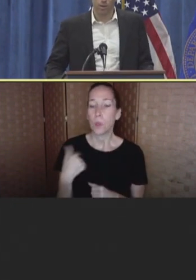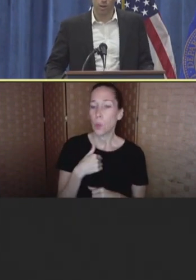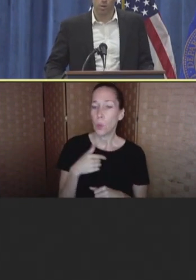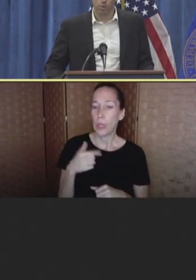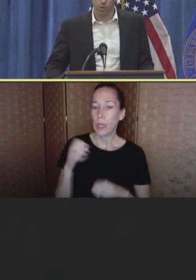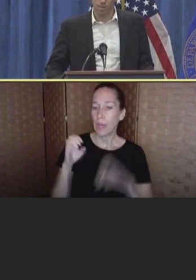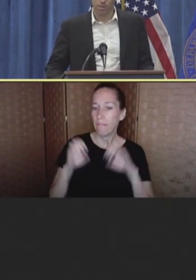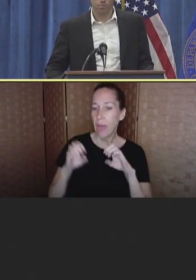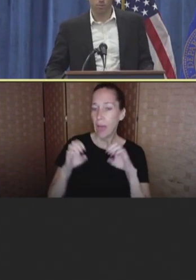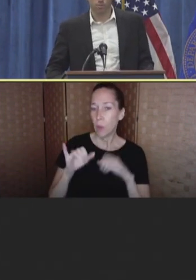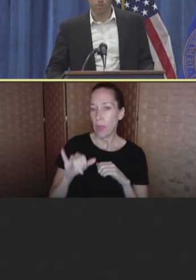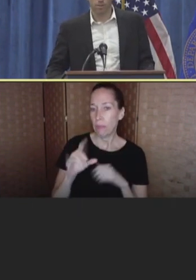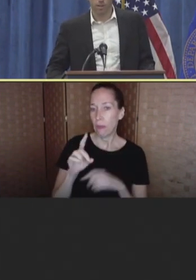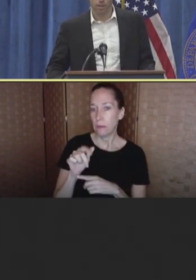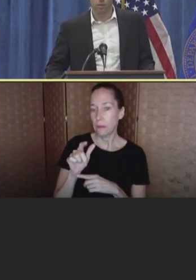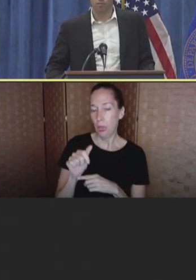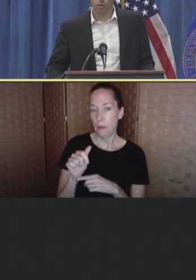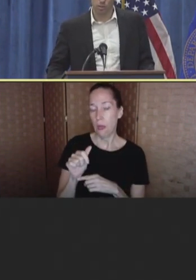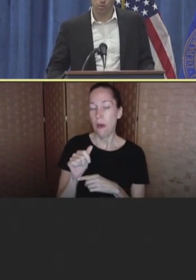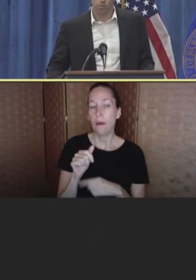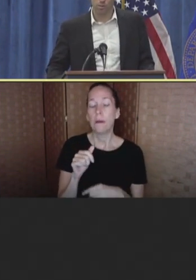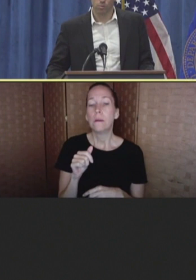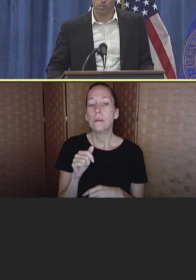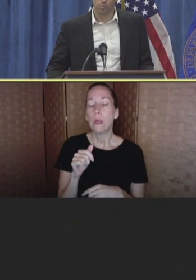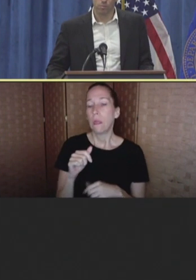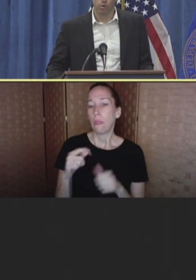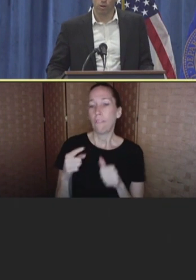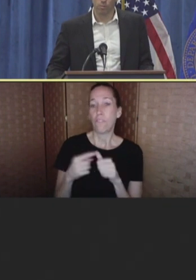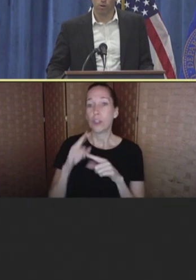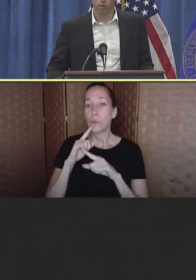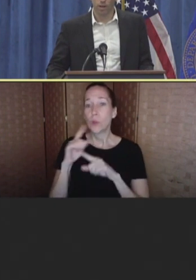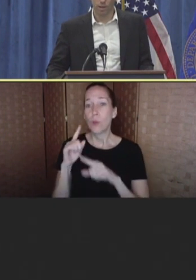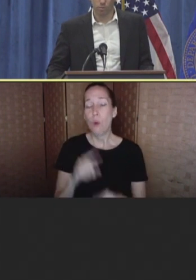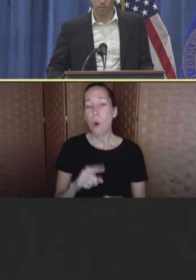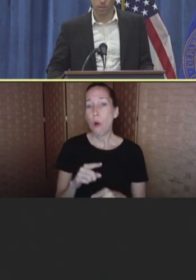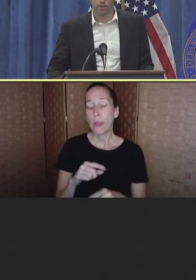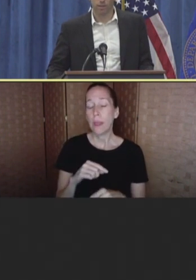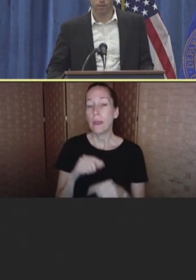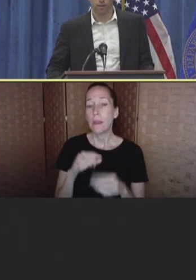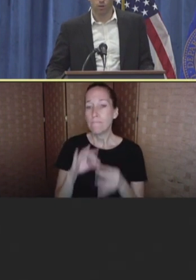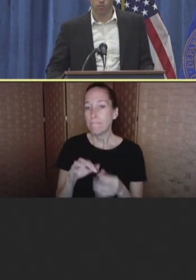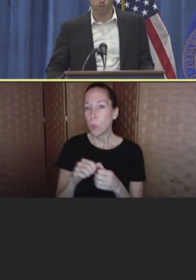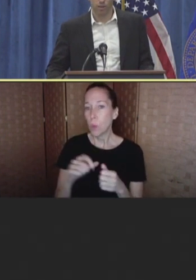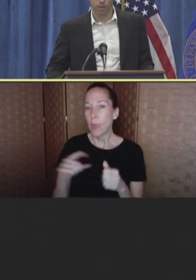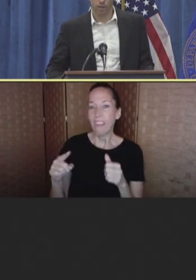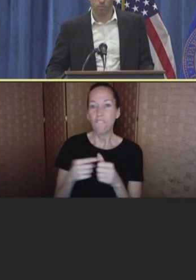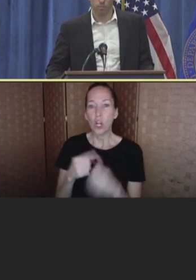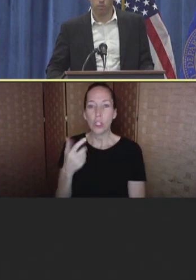the reported symptoms, in the first dose there was reported about 90 percent of the participants